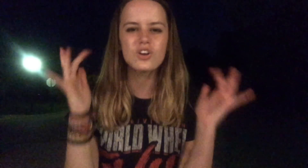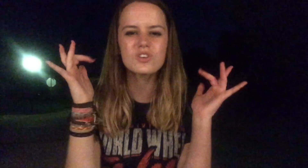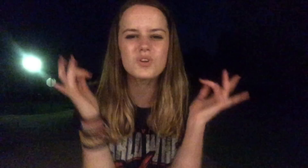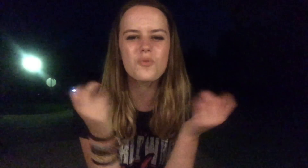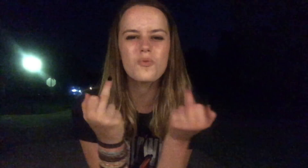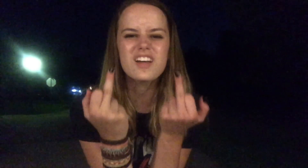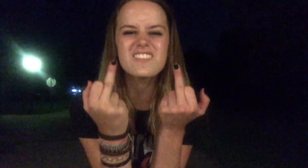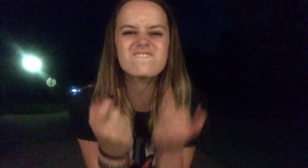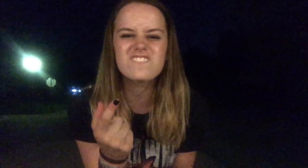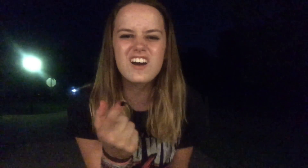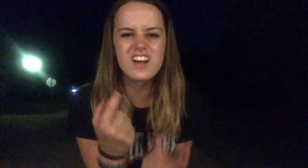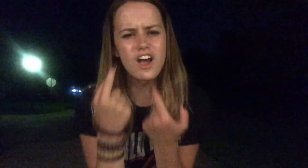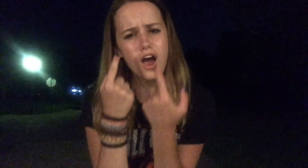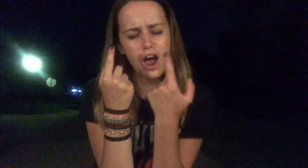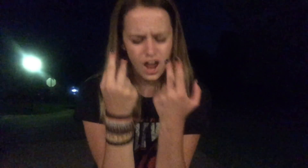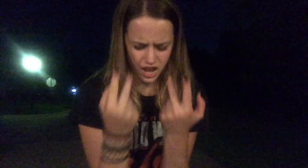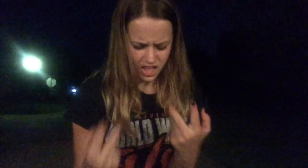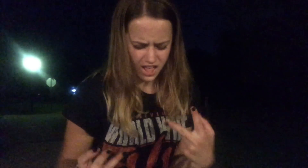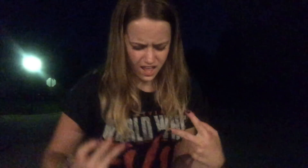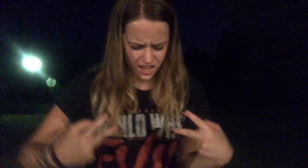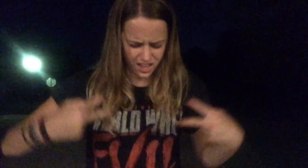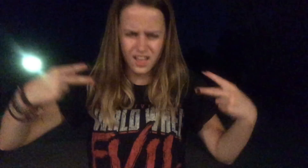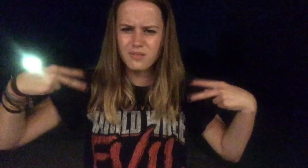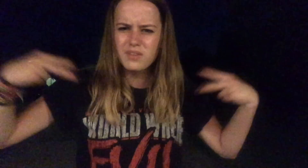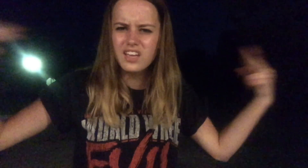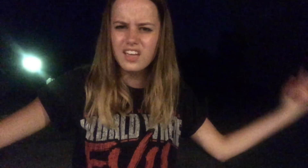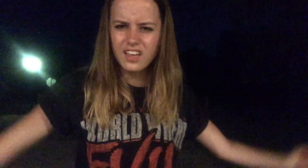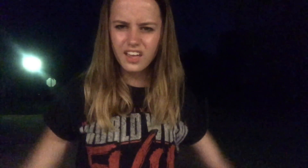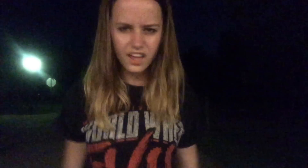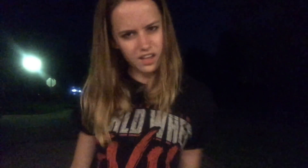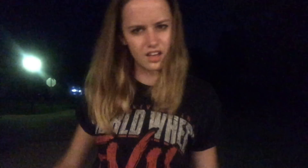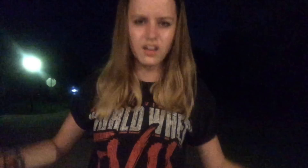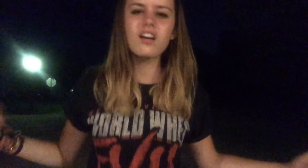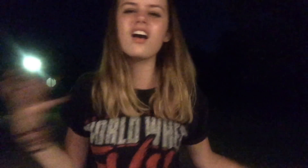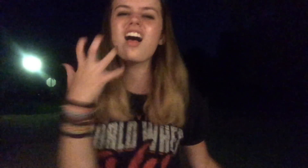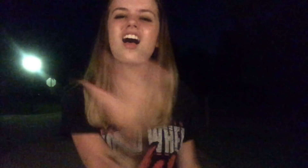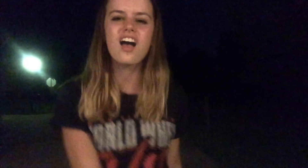So why the fuck are you looking at me? *guttural scream*